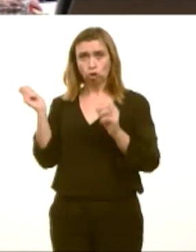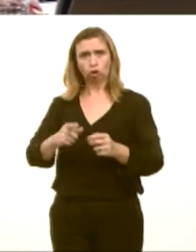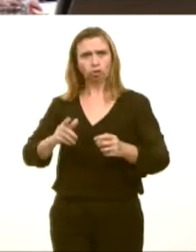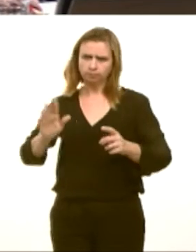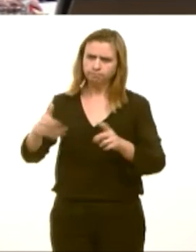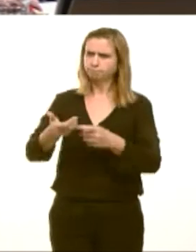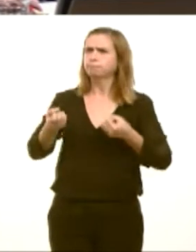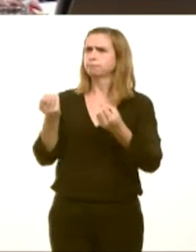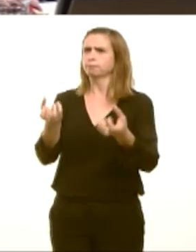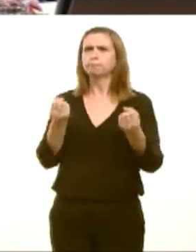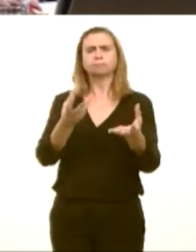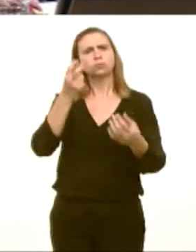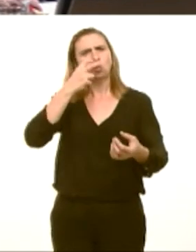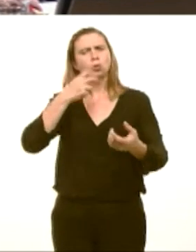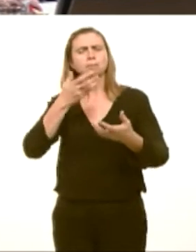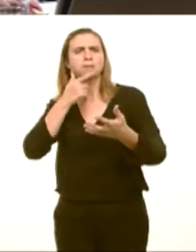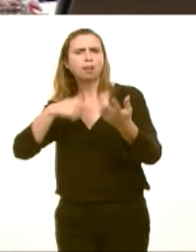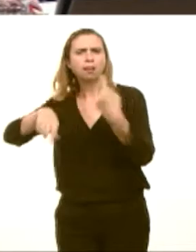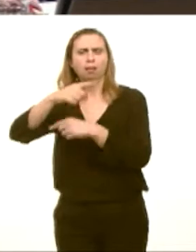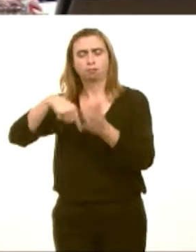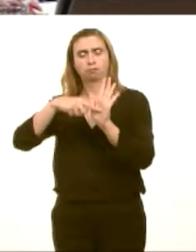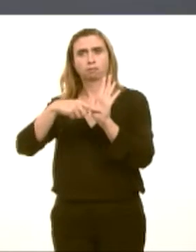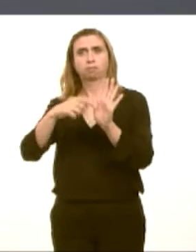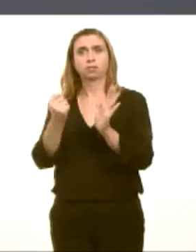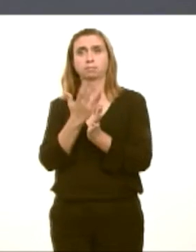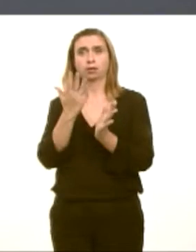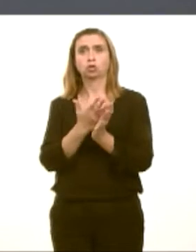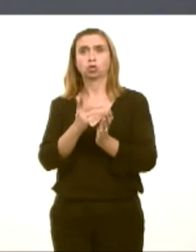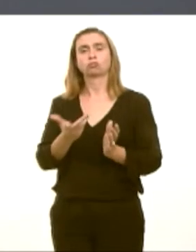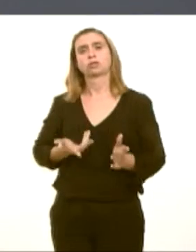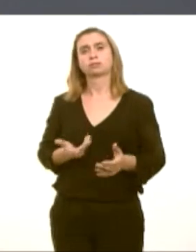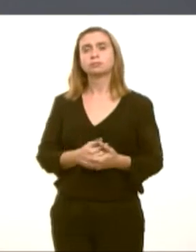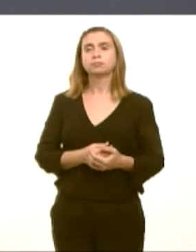that they need whilst, of course, ensuring their dignity and rights are protected.